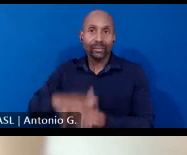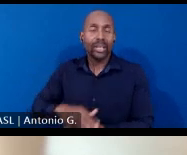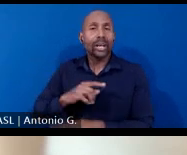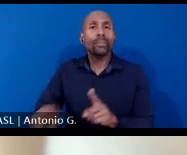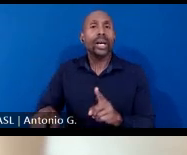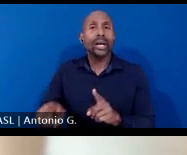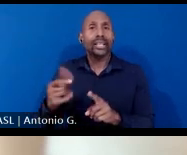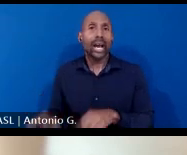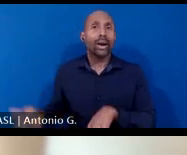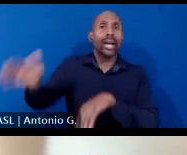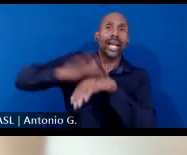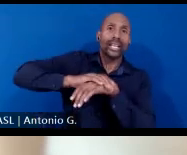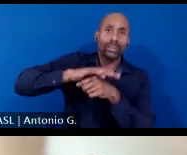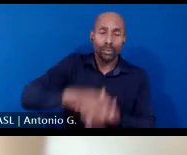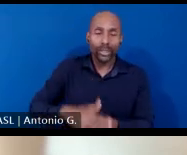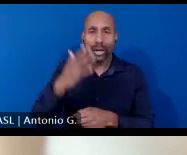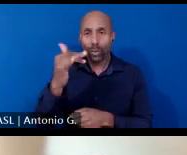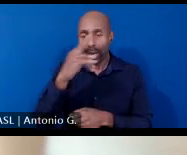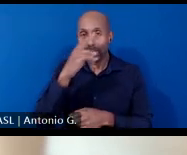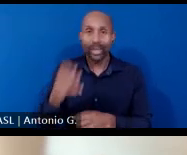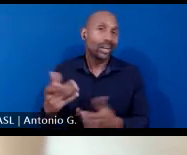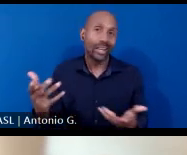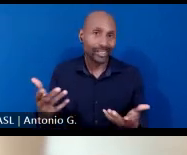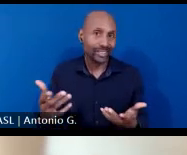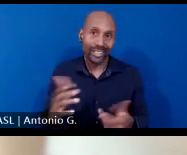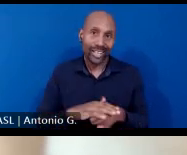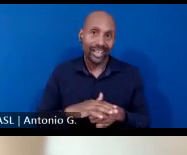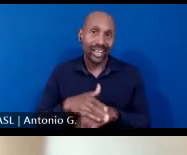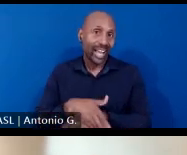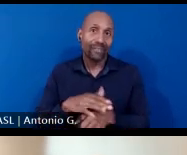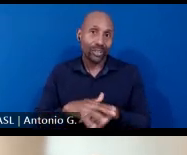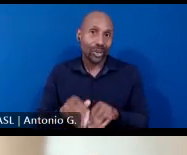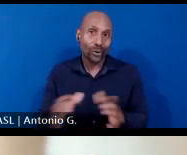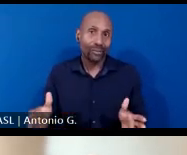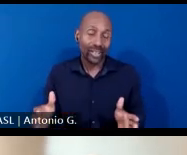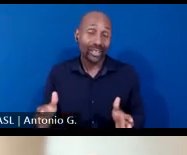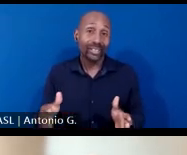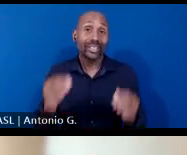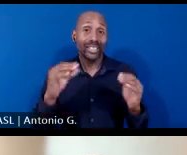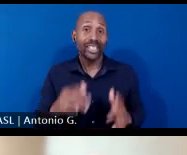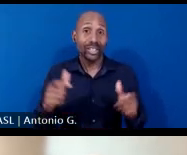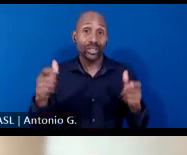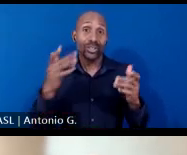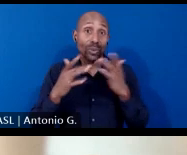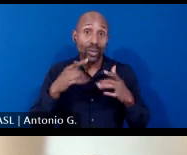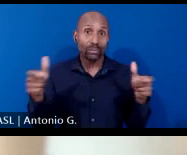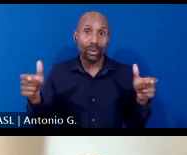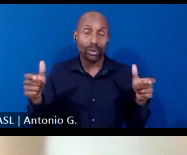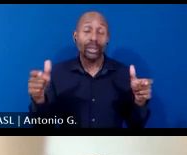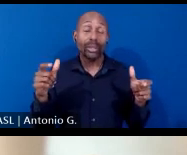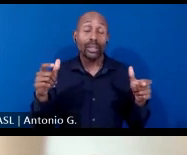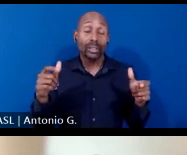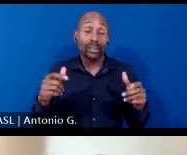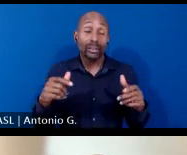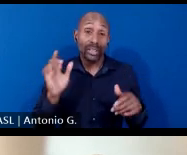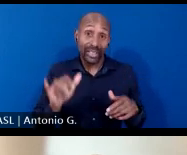because of the kind of snowball effect of the post COVID, you know, issues around retaining teachers and staffing.